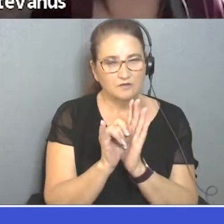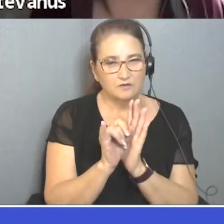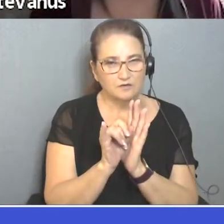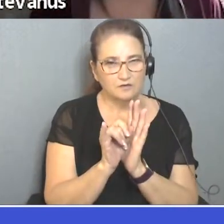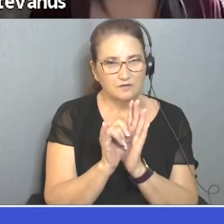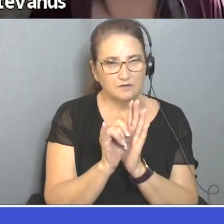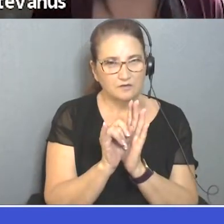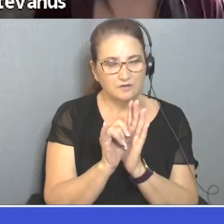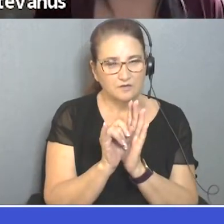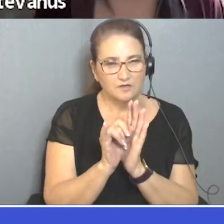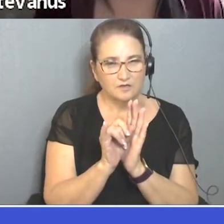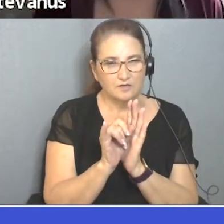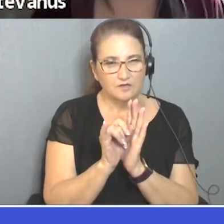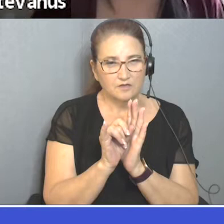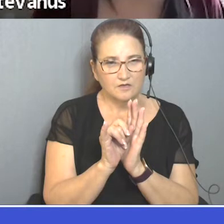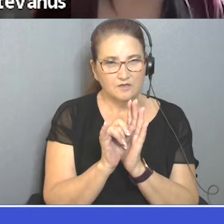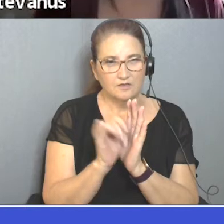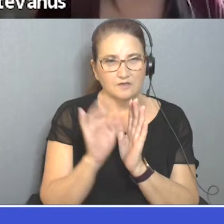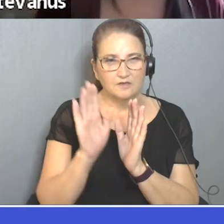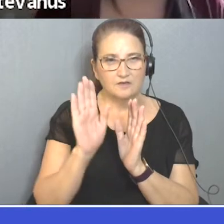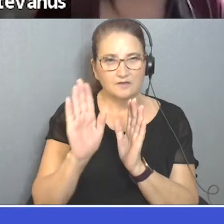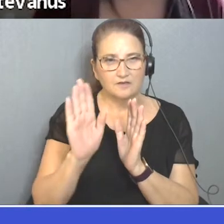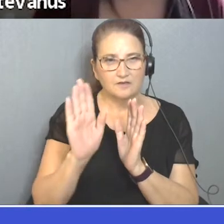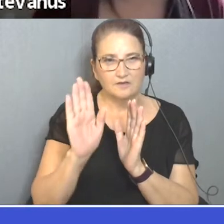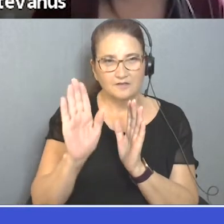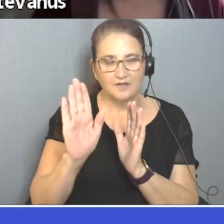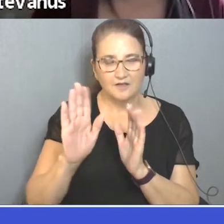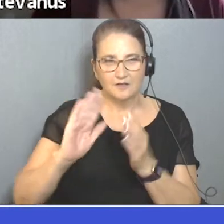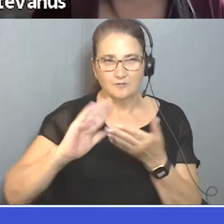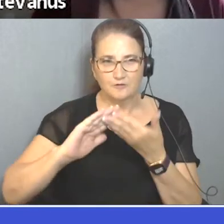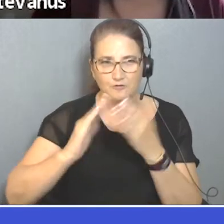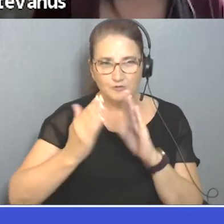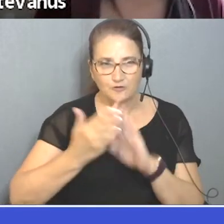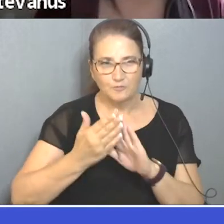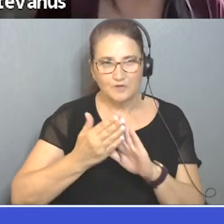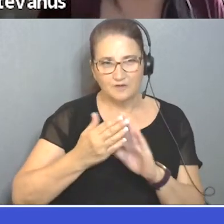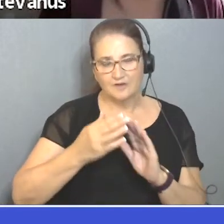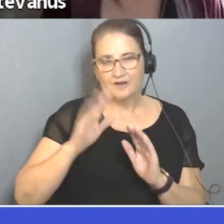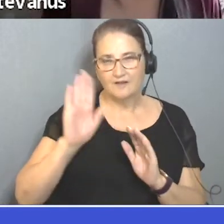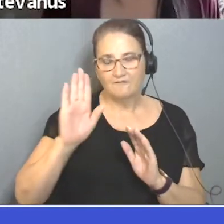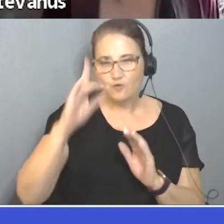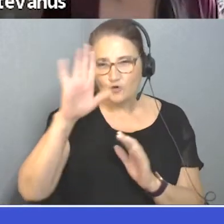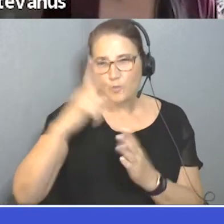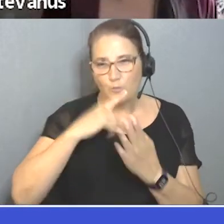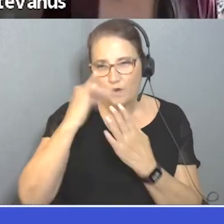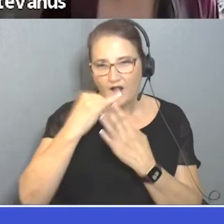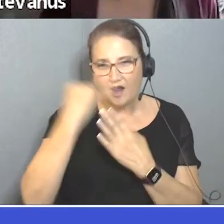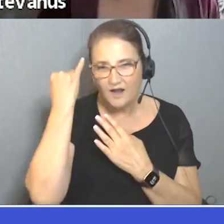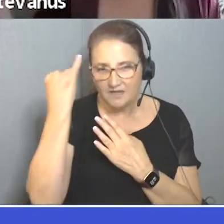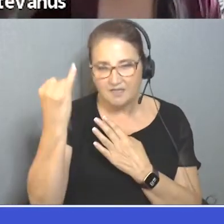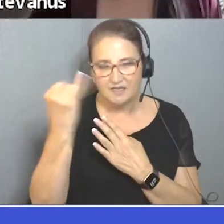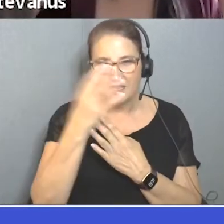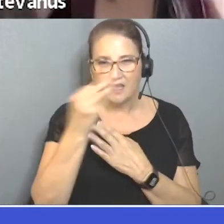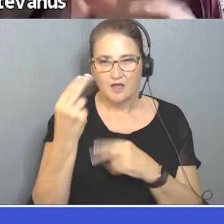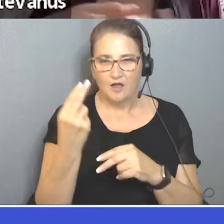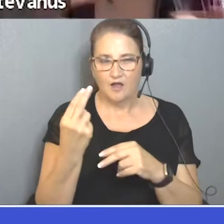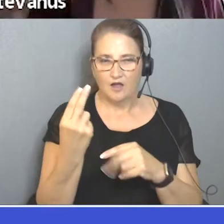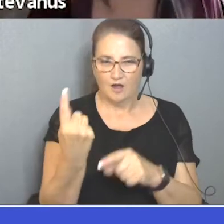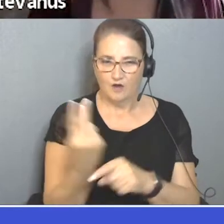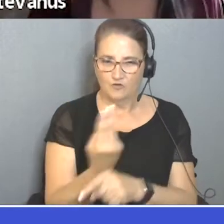PCEF priority community for your project or idea.